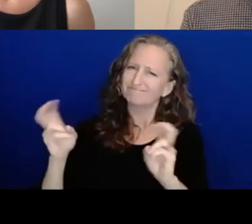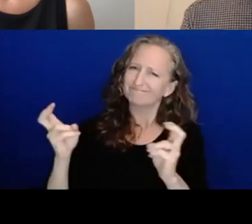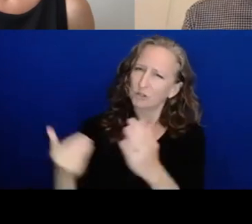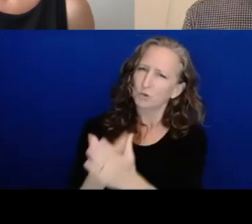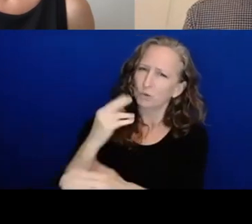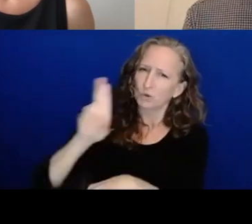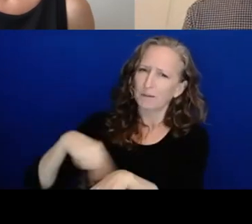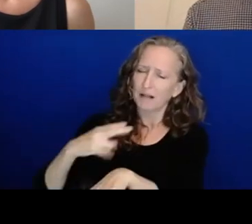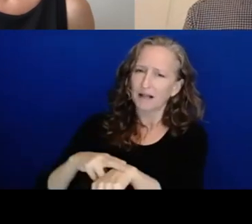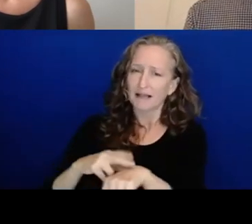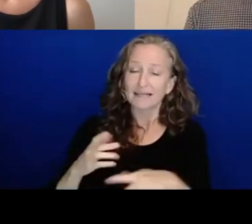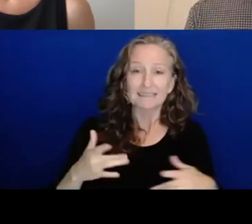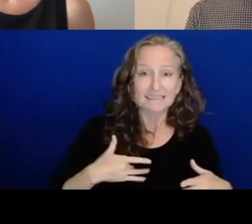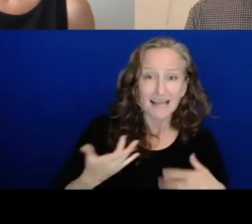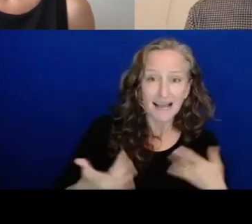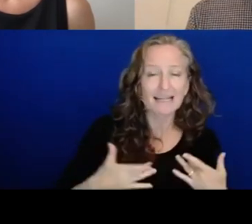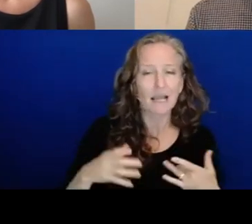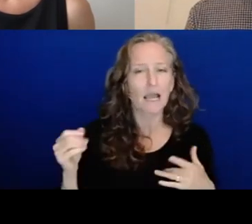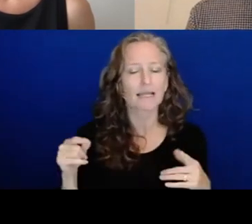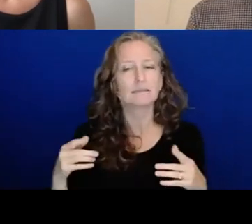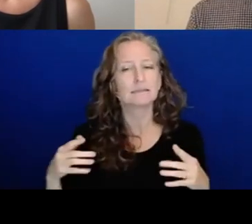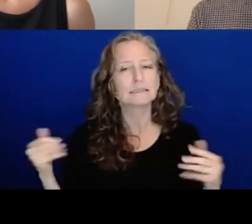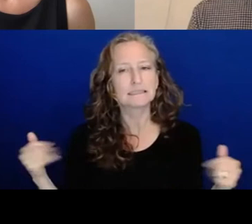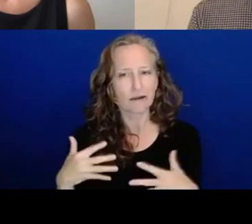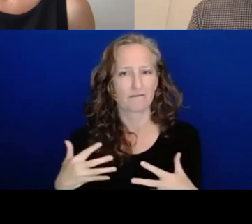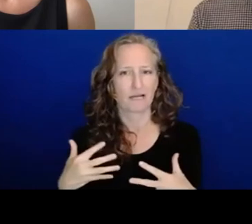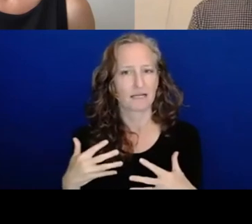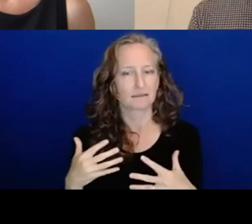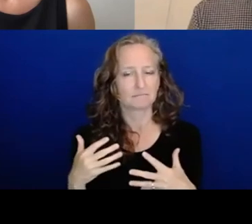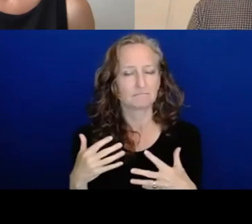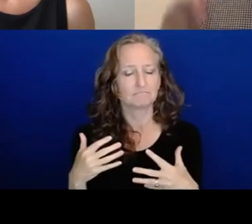going to be honest. It's also it's just very terrifying to actually think about some of